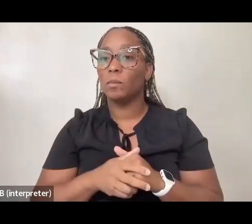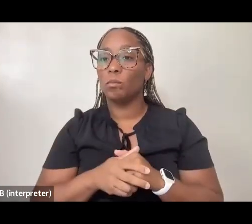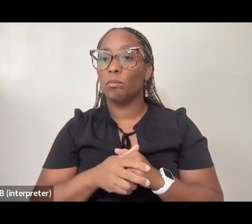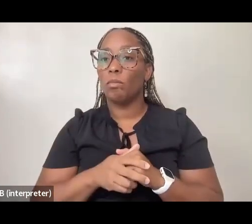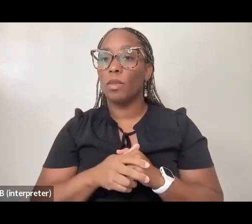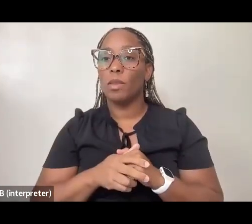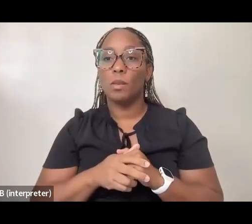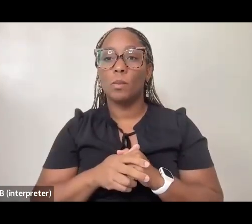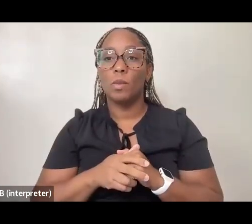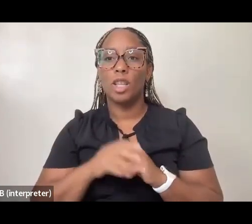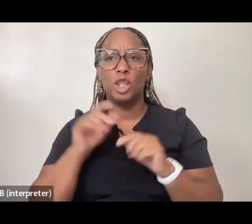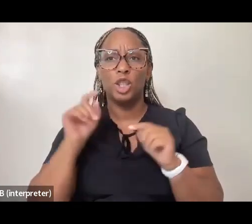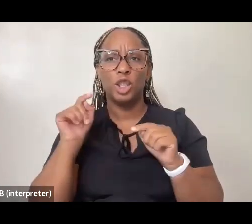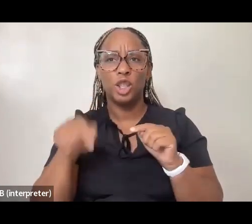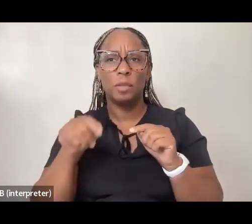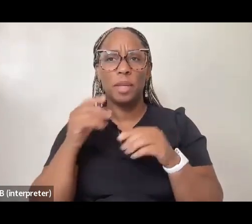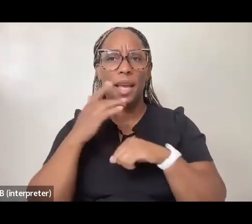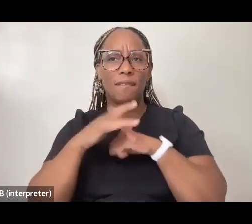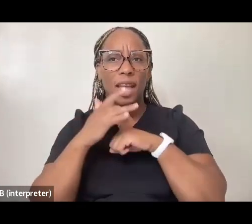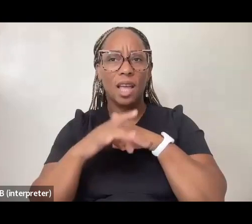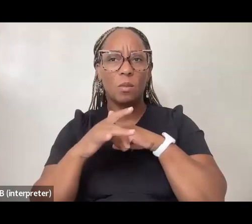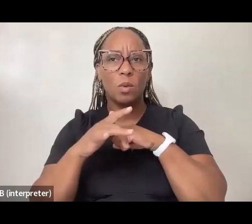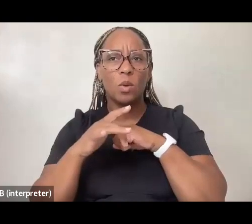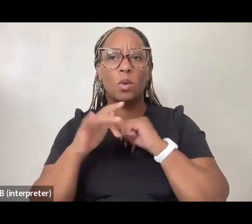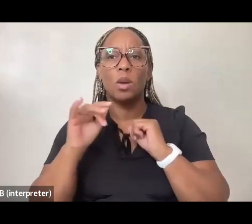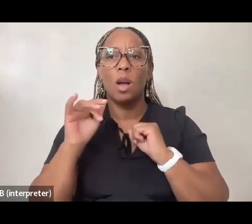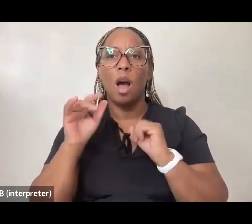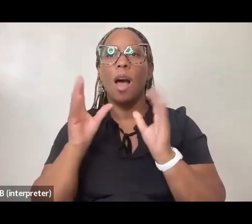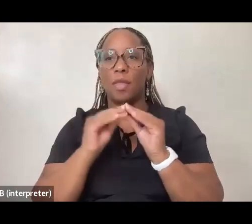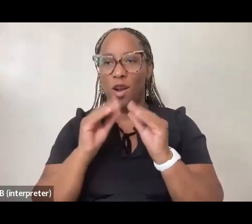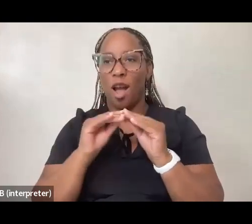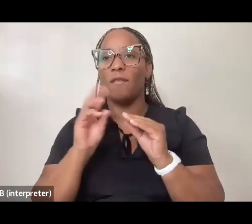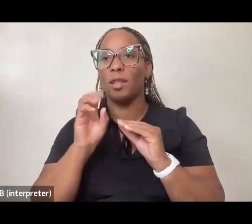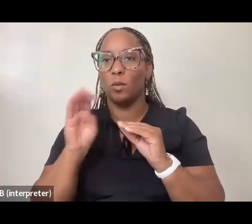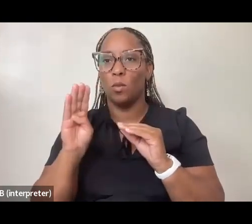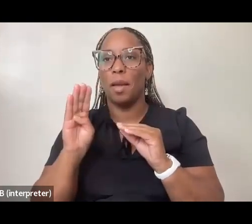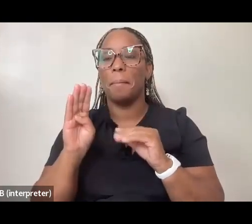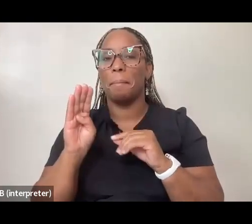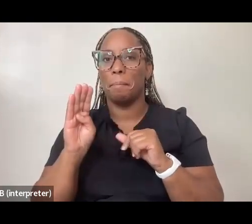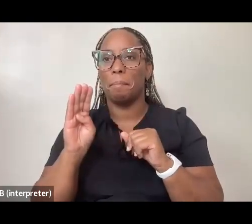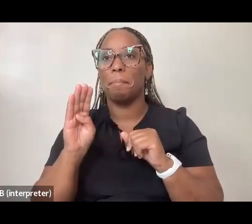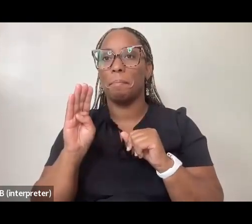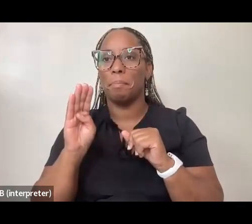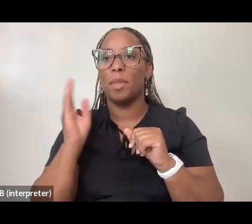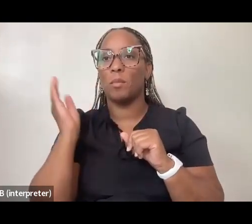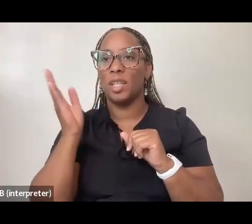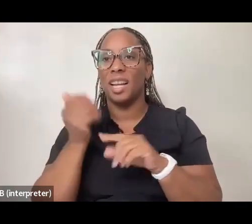This should be available on the conference website, the presentation itself should be